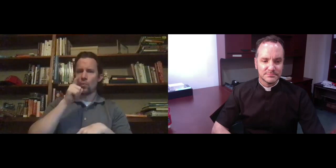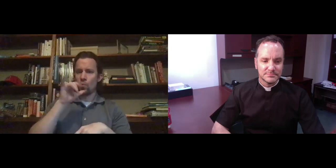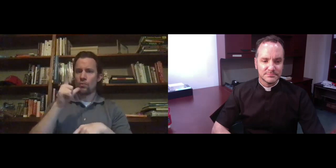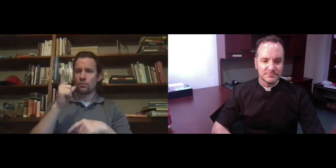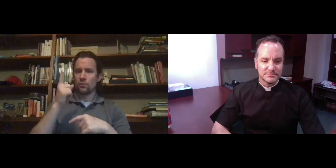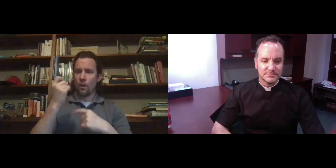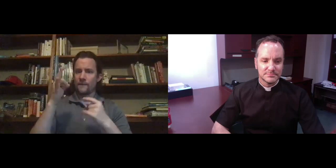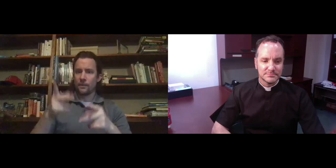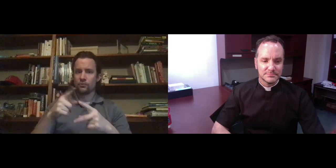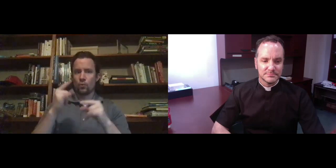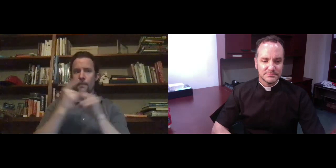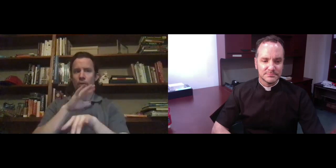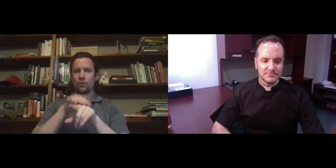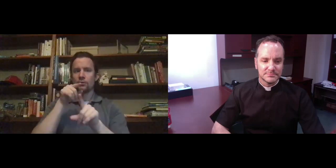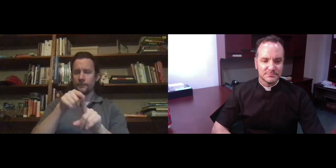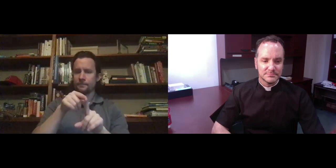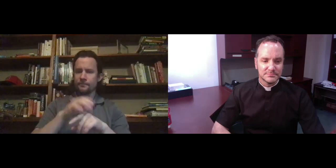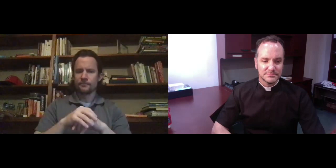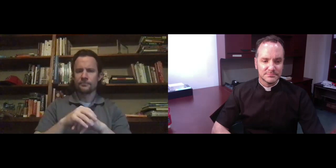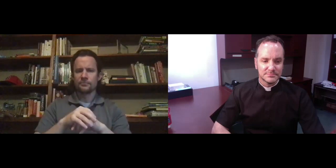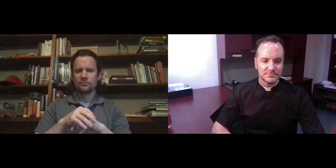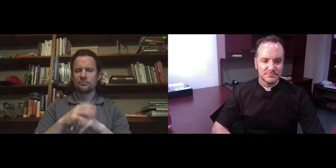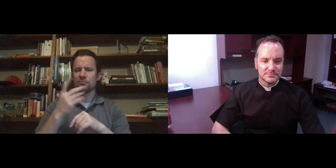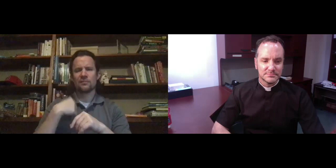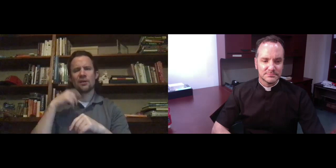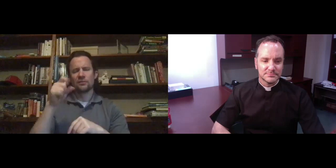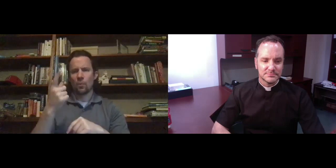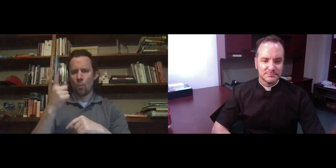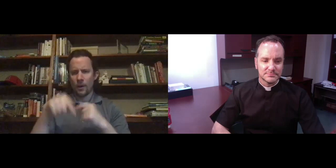and had said, "Master, who is the one who will betray you?"